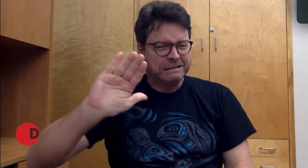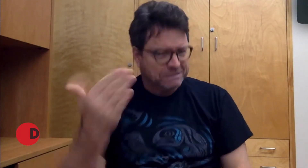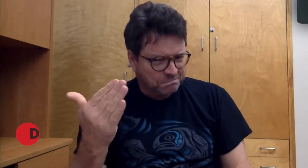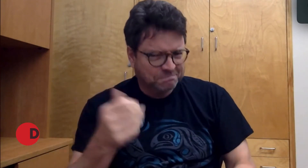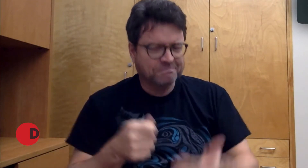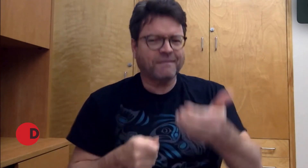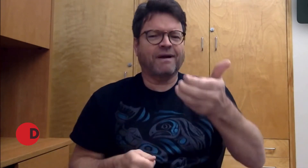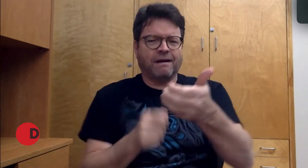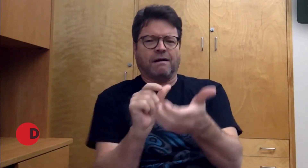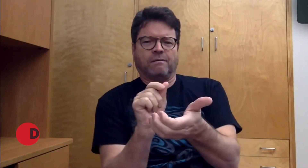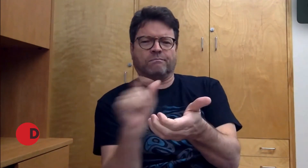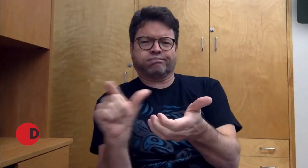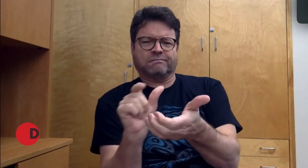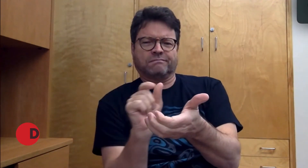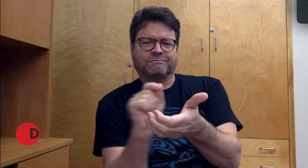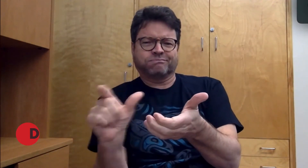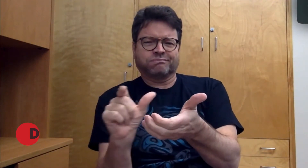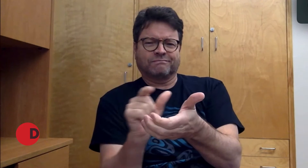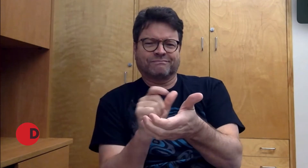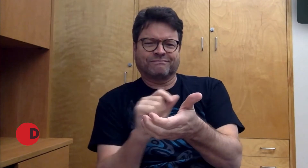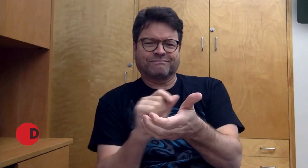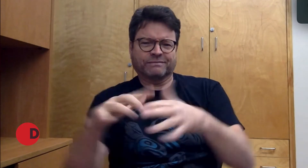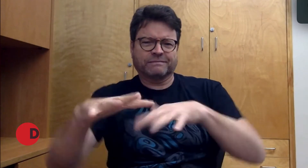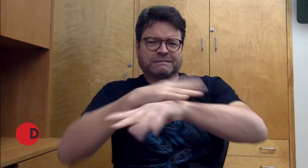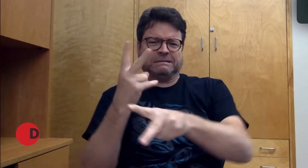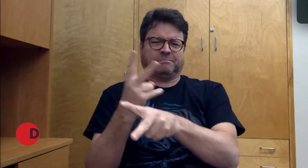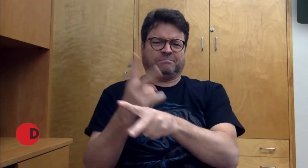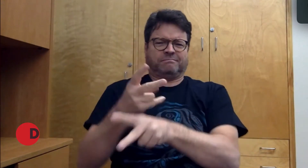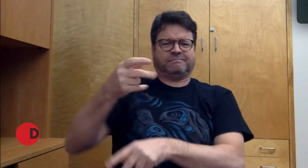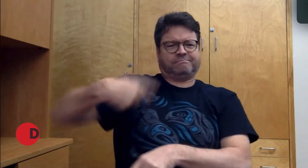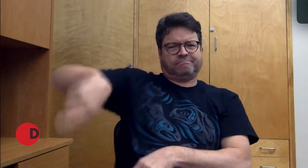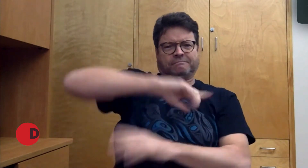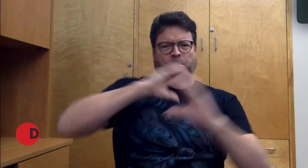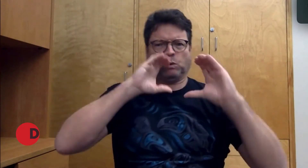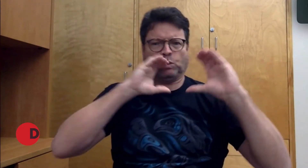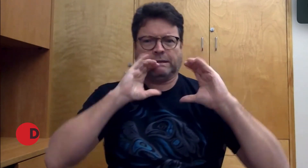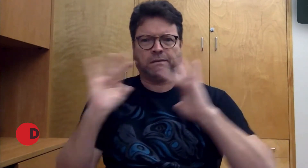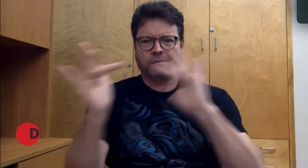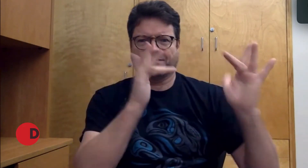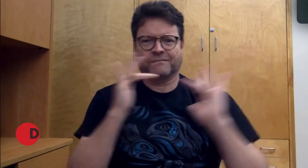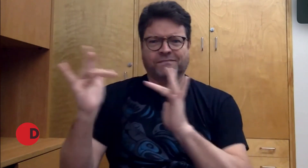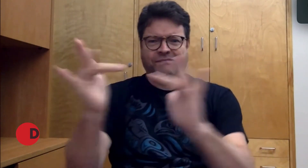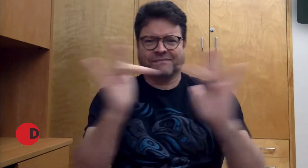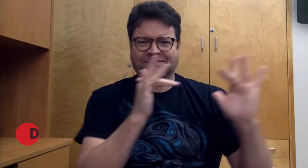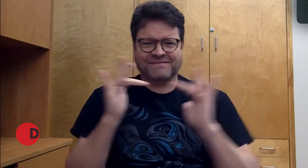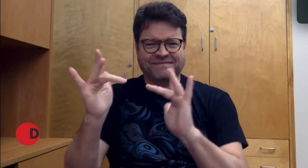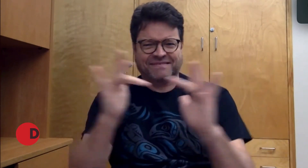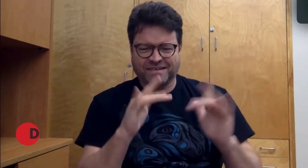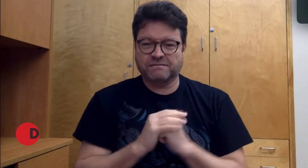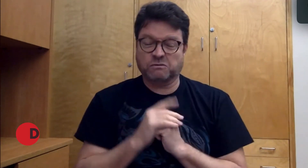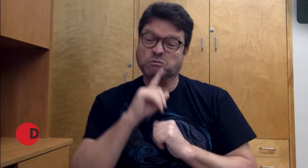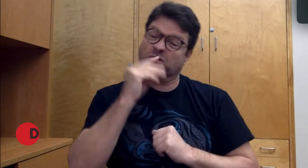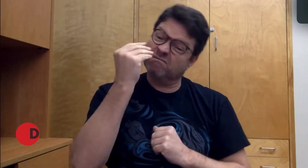it seems everyone had the same idea to charge their phone in the car so they can have access to communication with others.